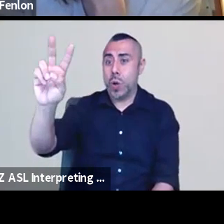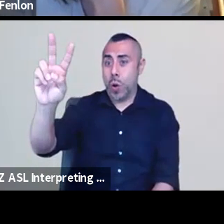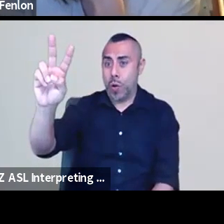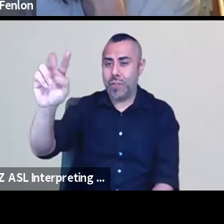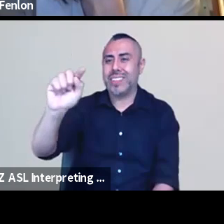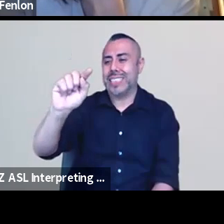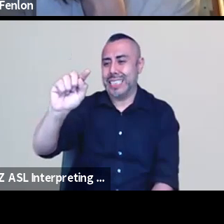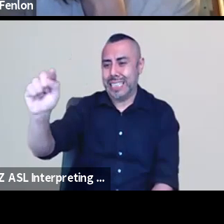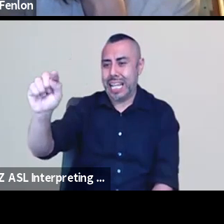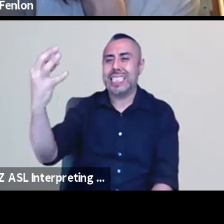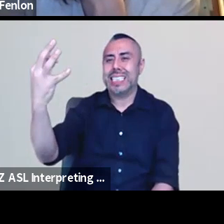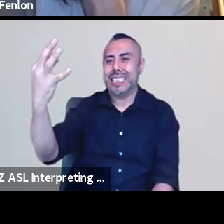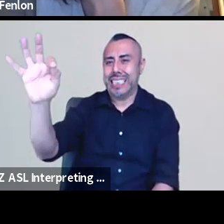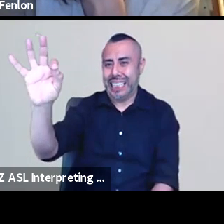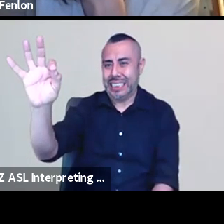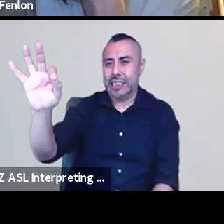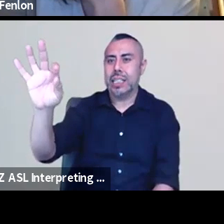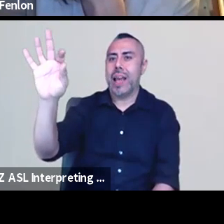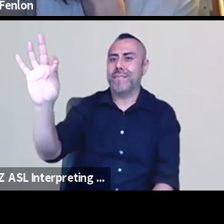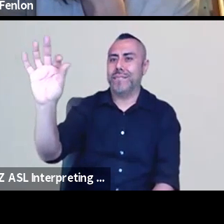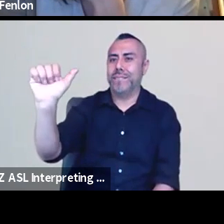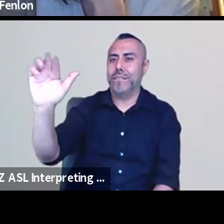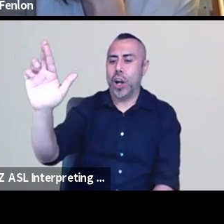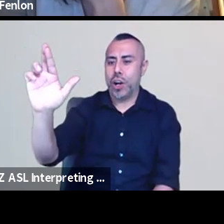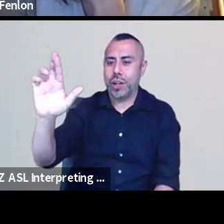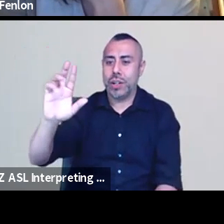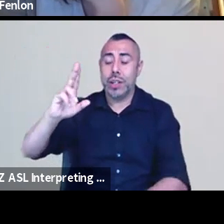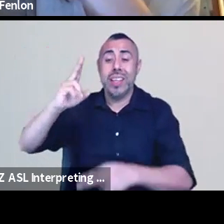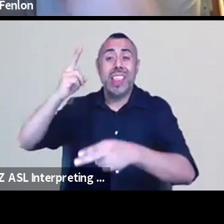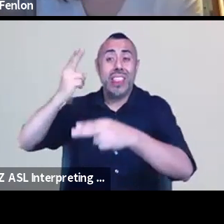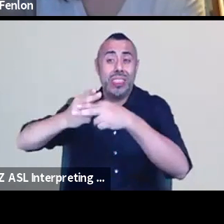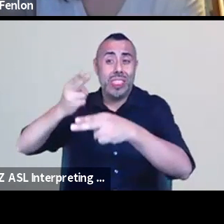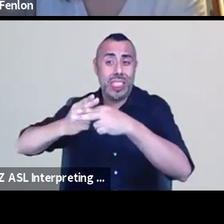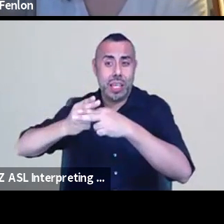The name associated is our call producer, Abigail Vega.